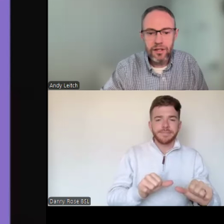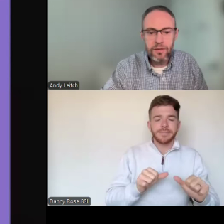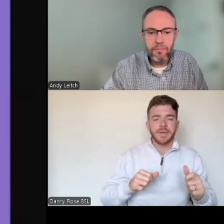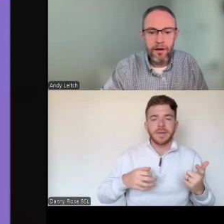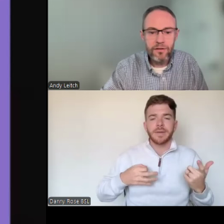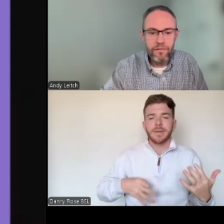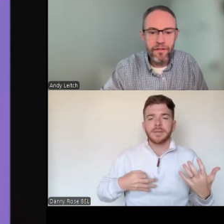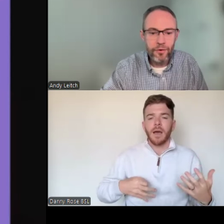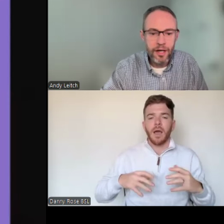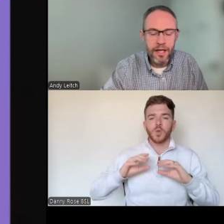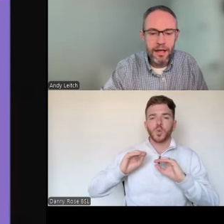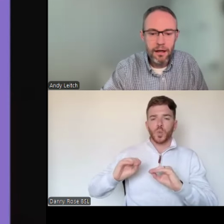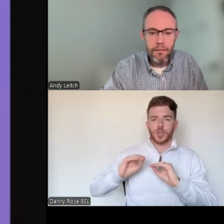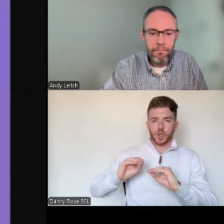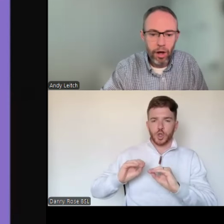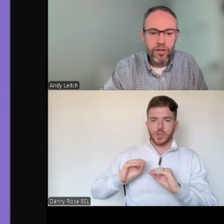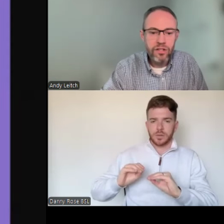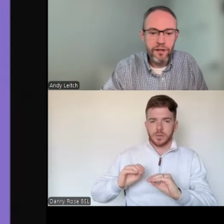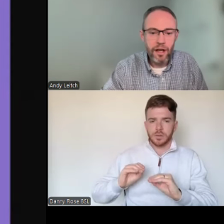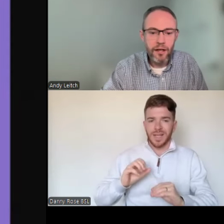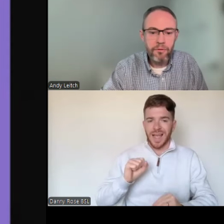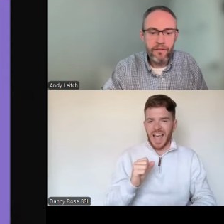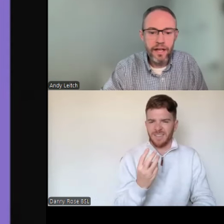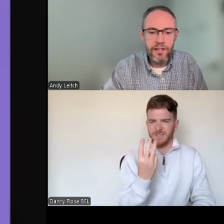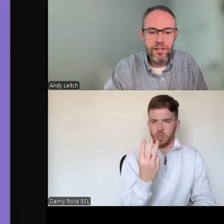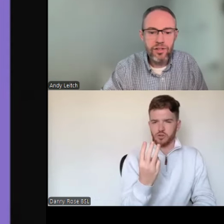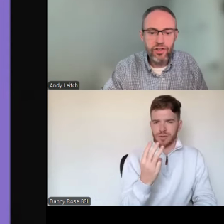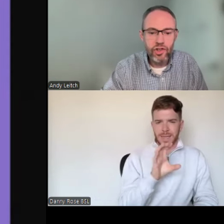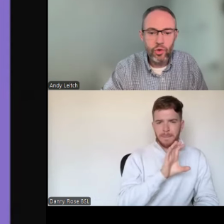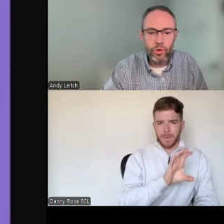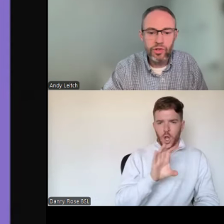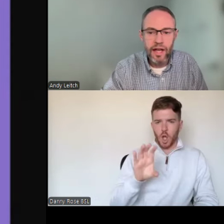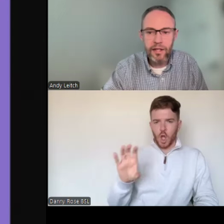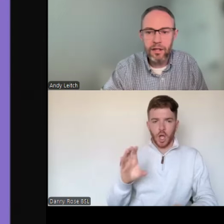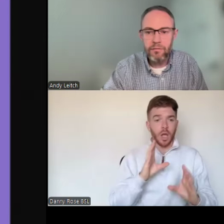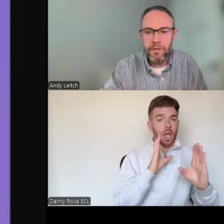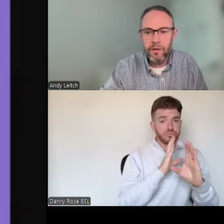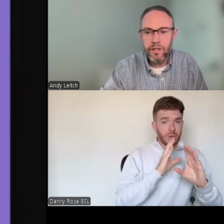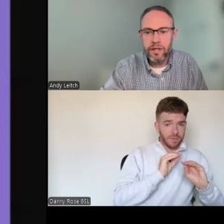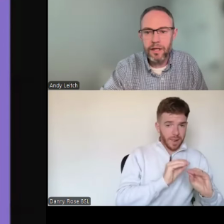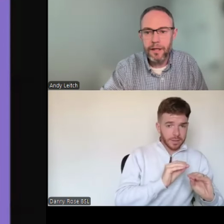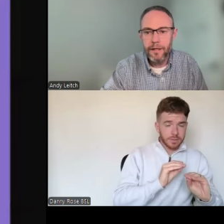This is composed of three blocks, if you like; private lessons, schools, and community.